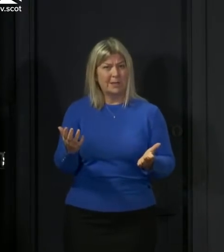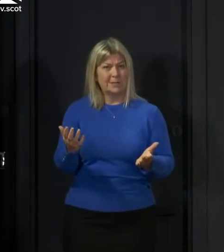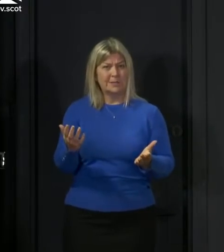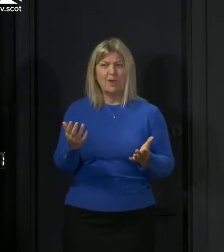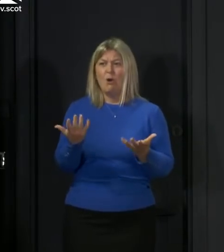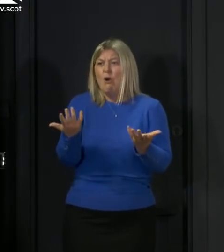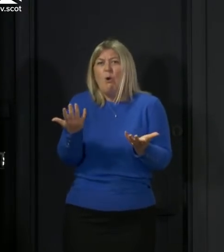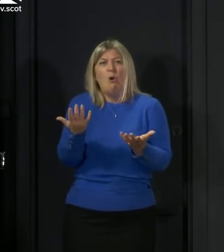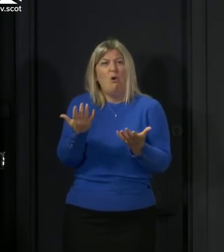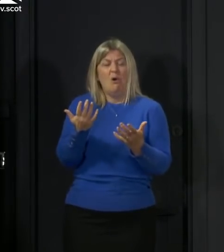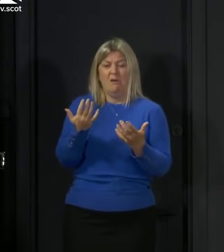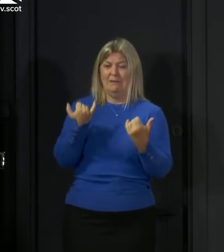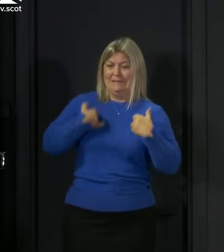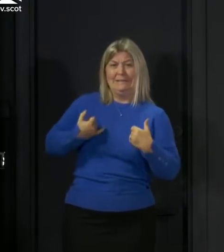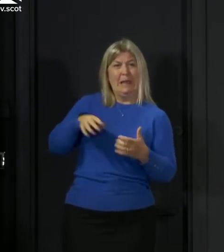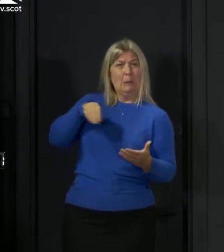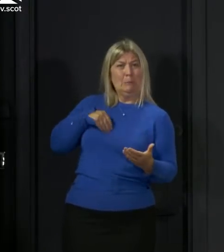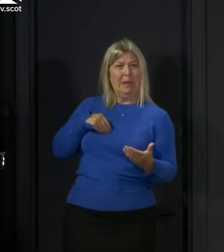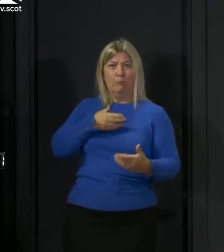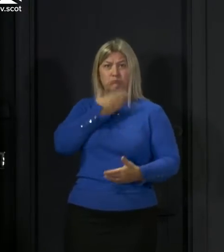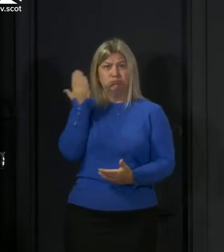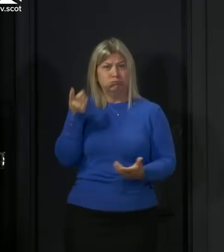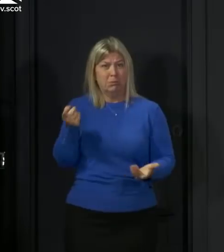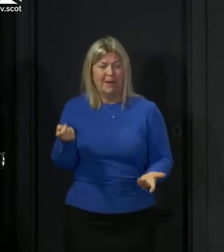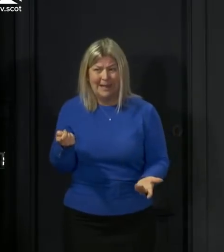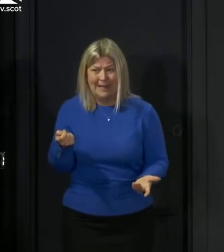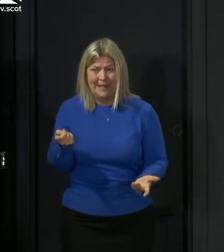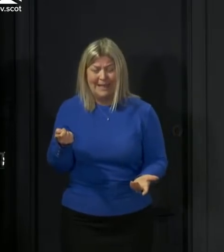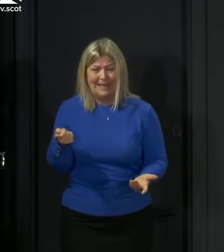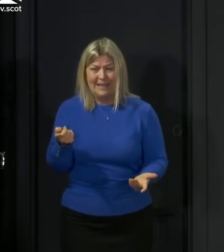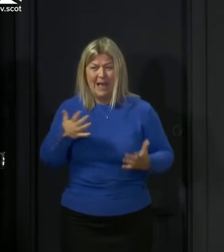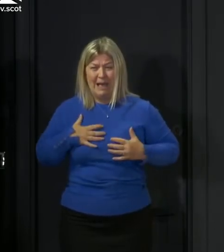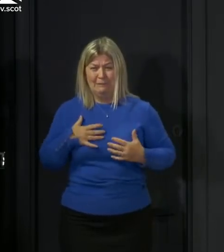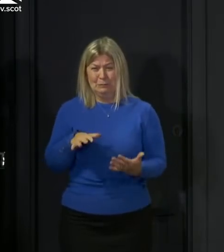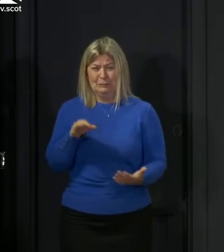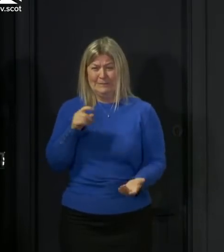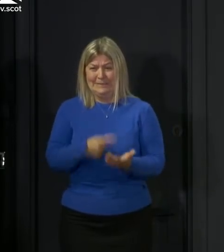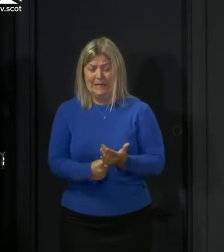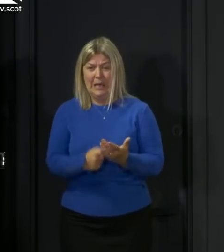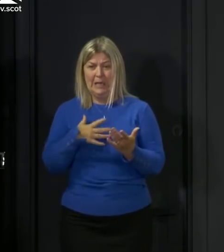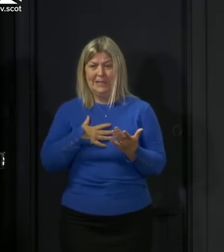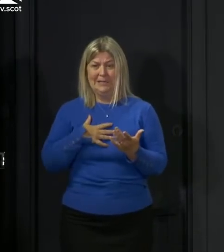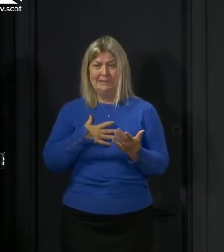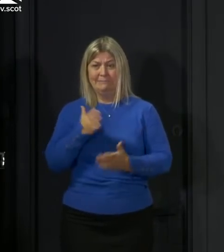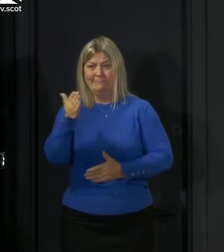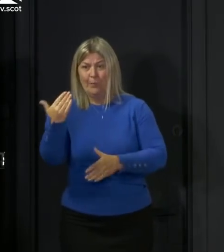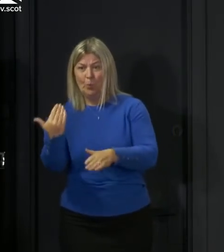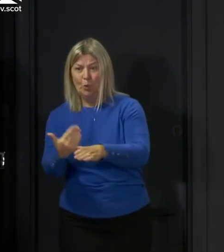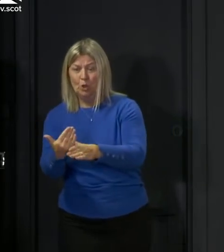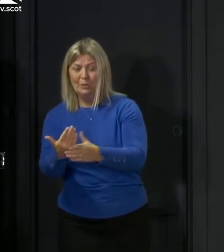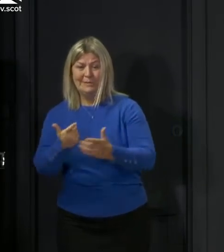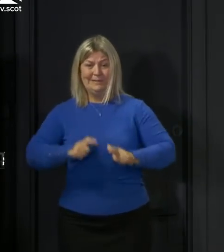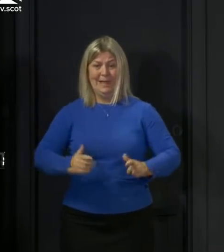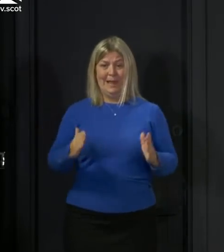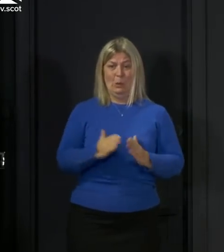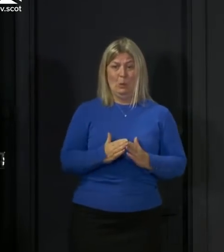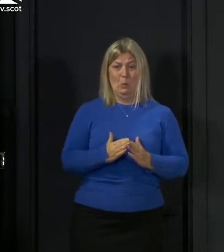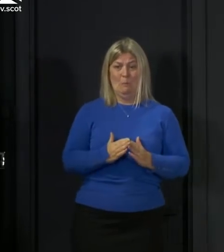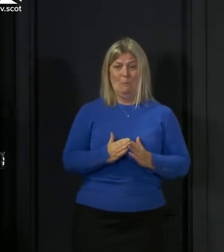Fundamentally, we must make sure that nobody feels that they have to choose between doing the right thing by staying at home and feeding themselves or their family.